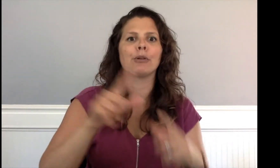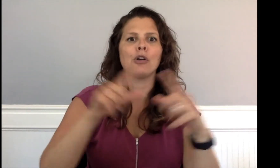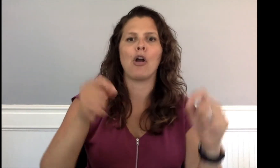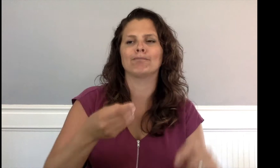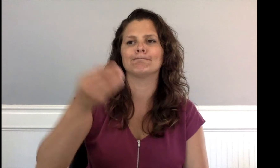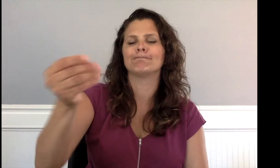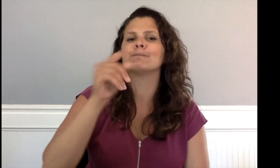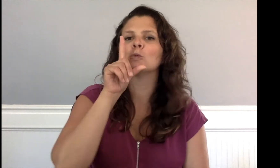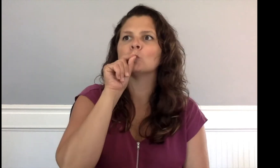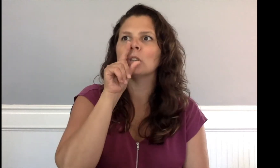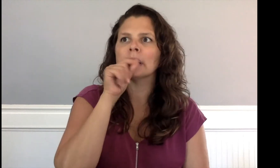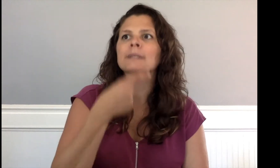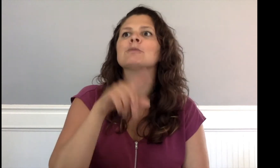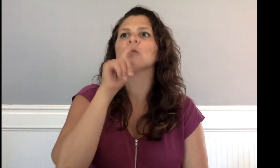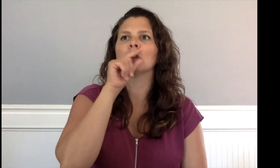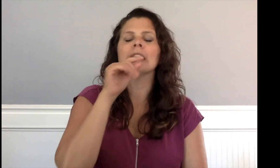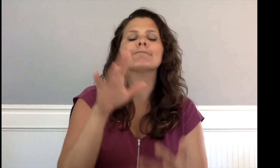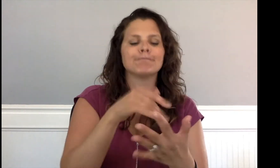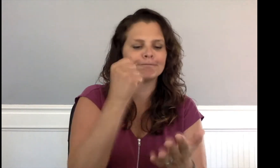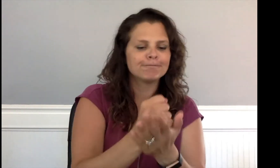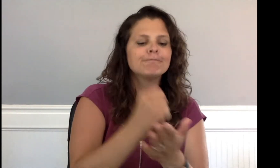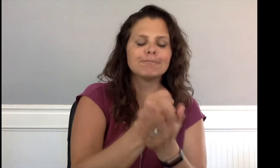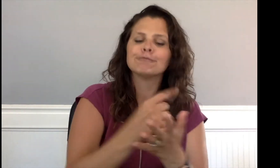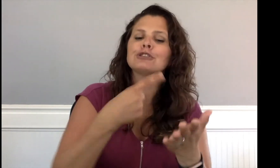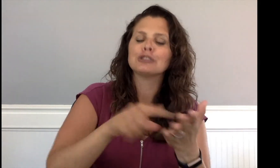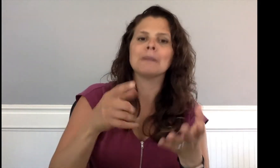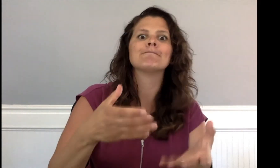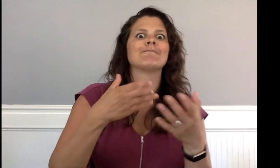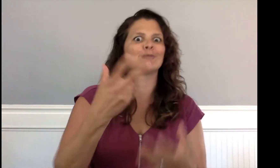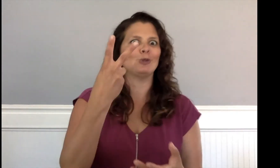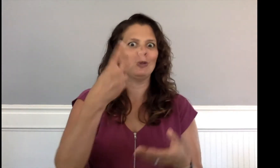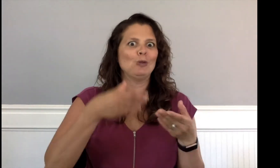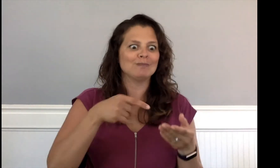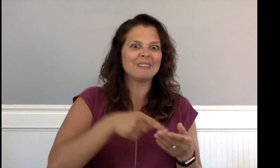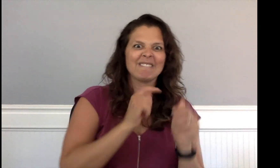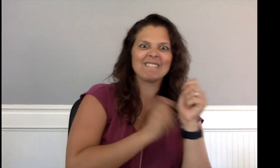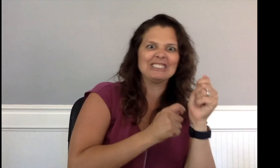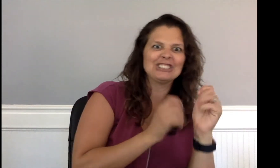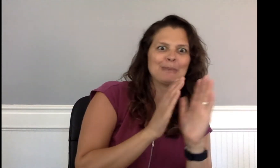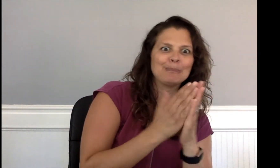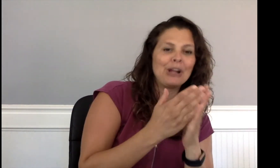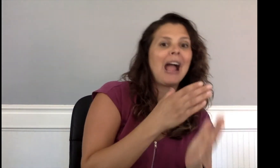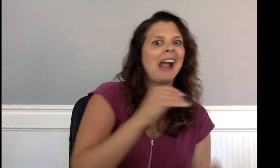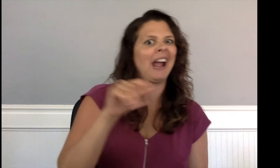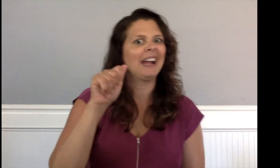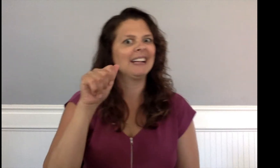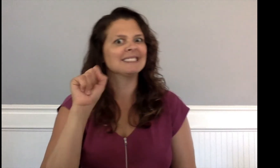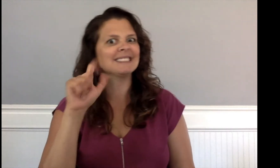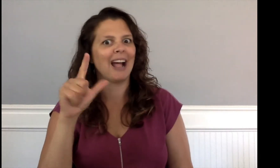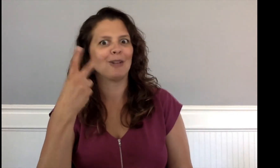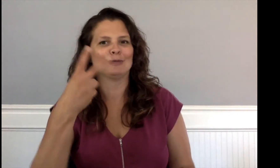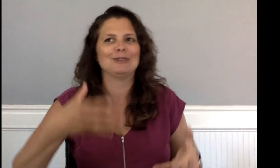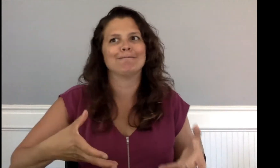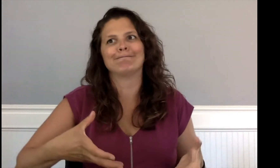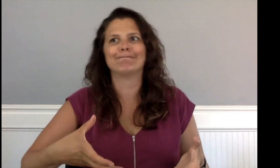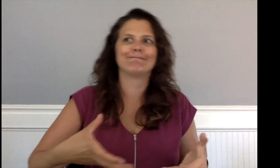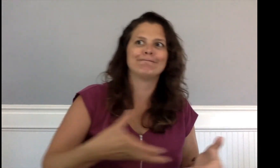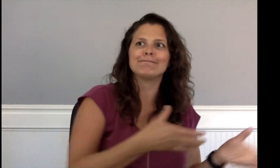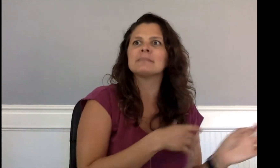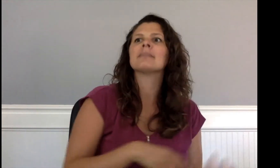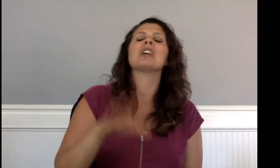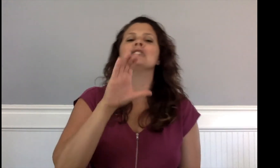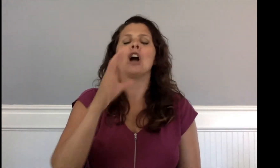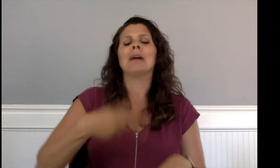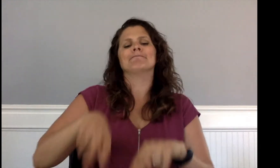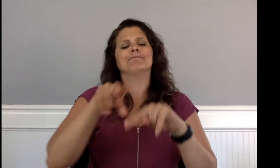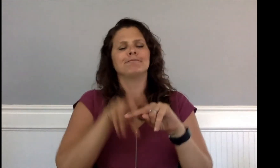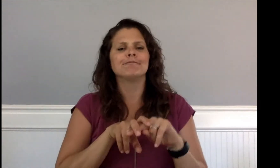He handed Miss Tweedy his library card and checked out both books.